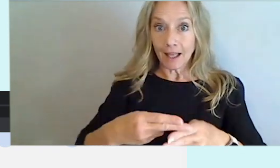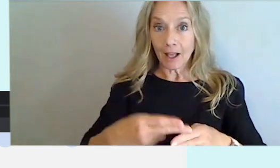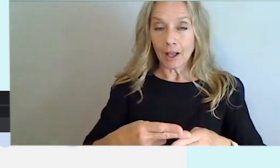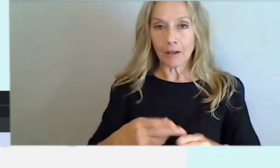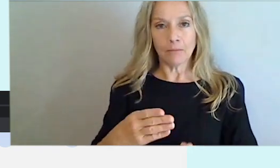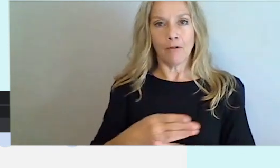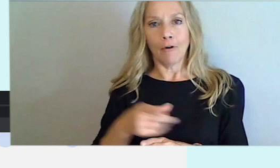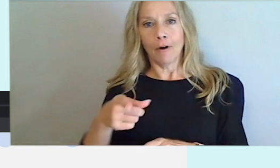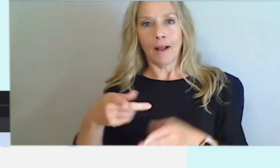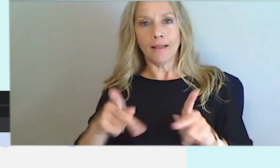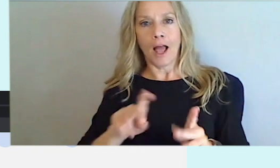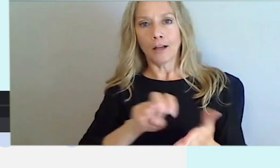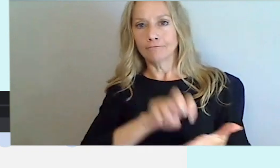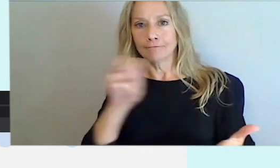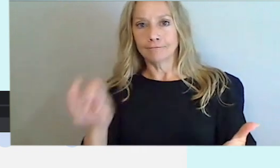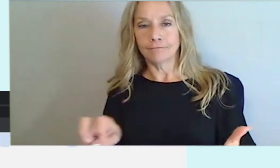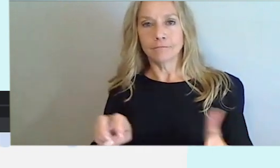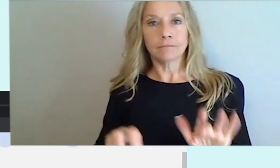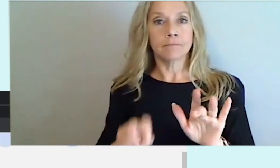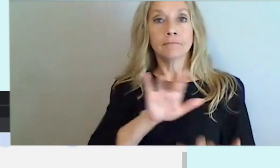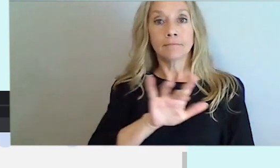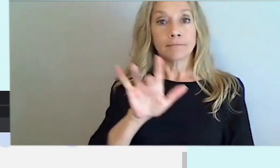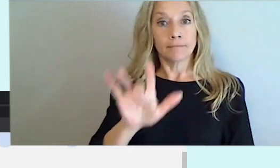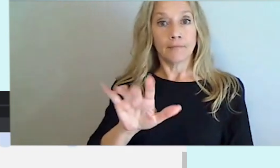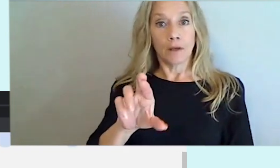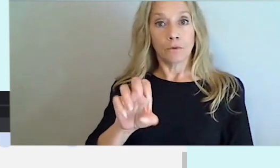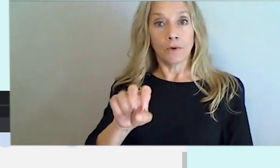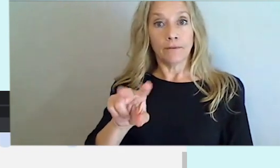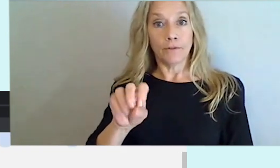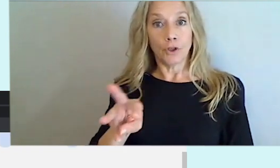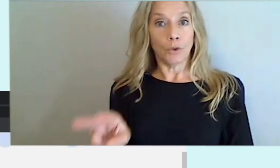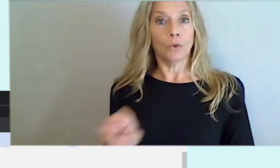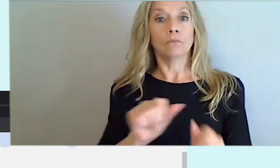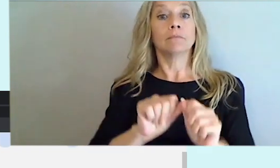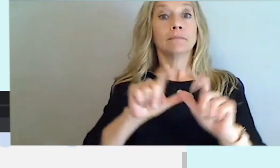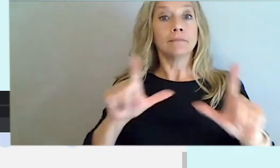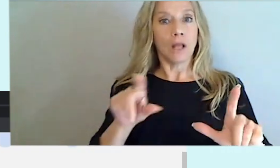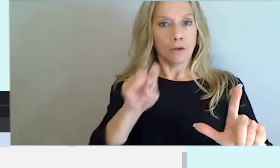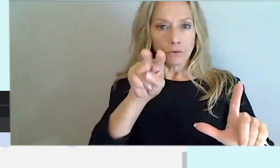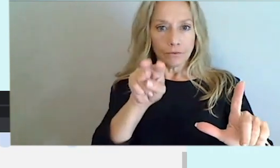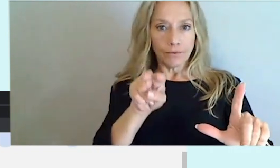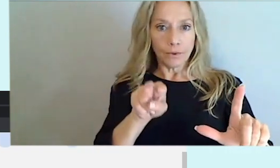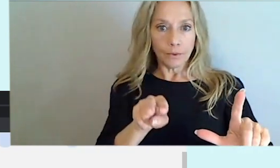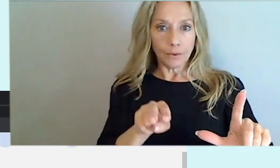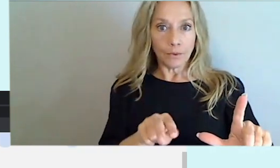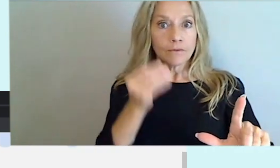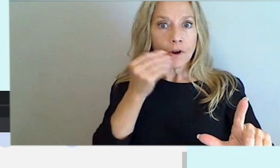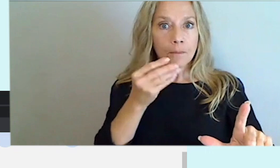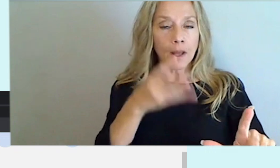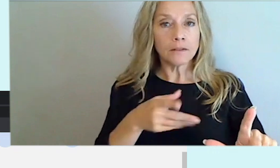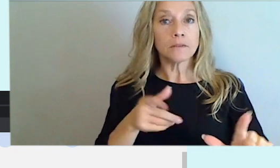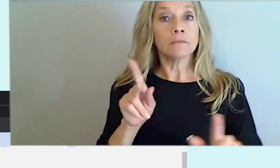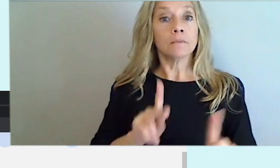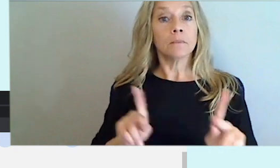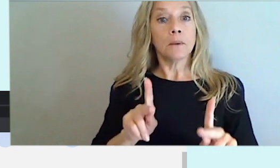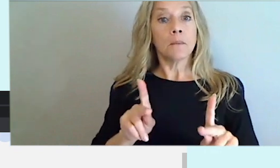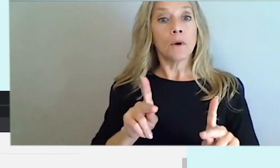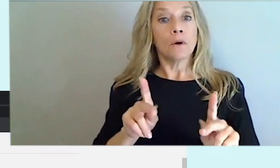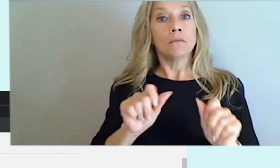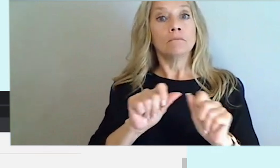Click Review and begin reviewing the information. The people in your home page displays the demographic information